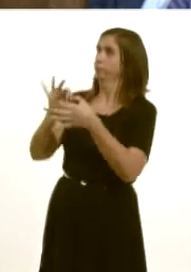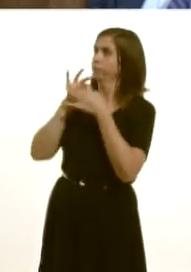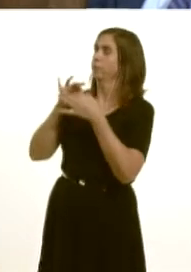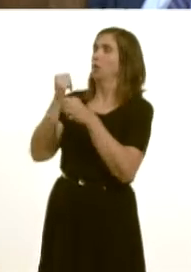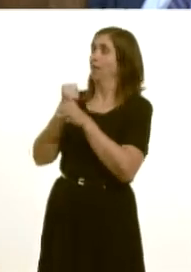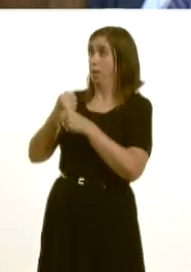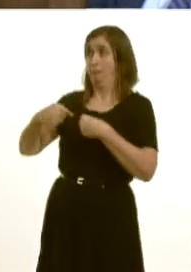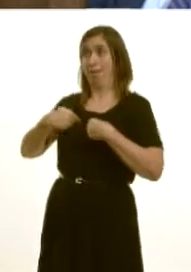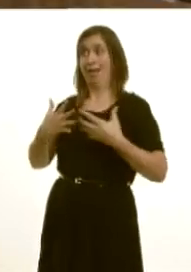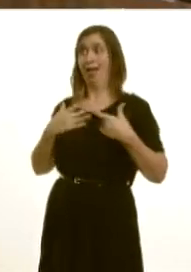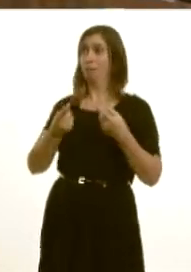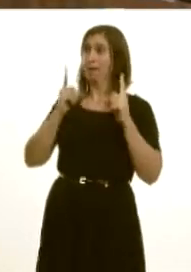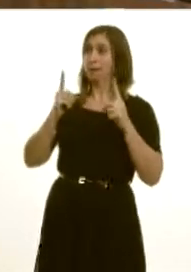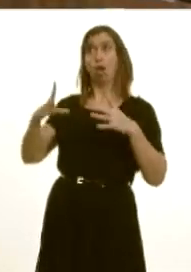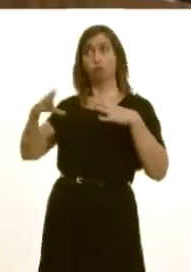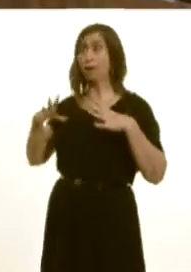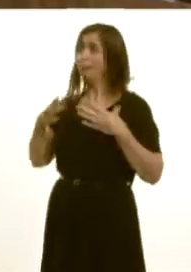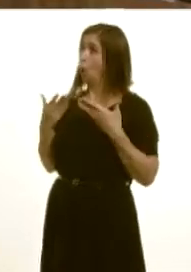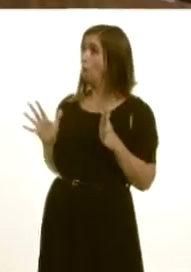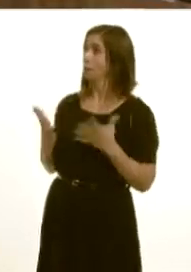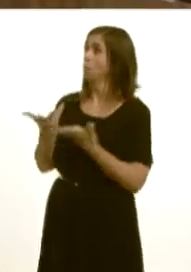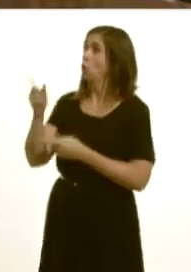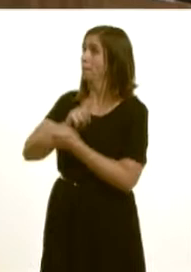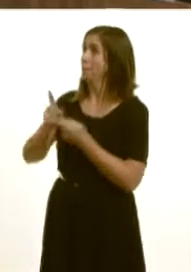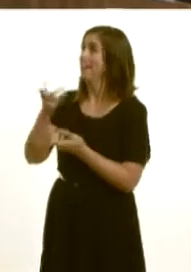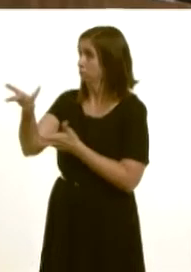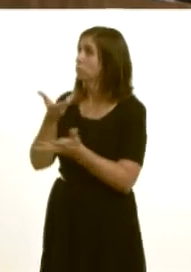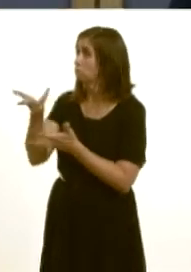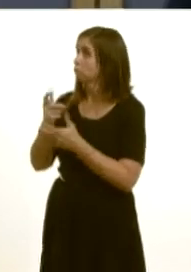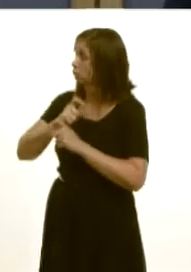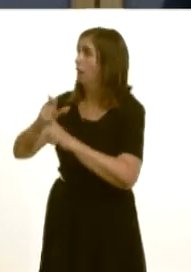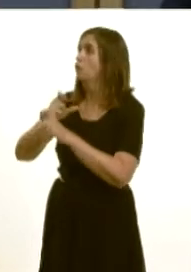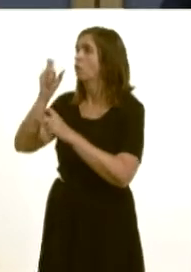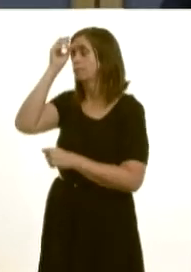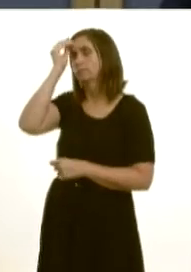to continue discussions with it. Y Llywydd / The Presiding Officer: We now move to the leader of Plaid Cymru, Leanne Wood.